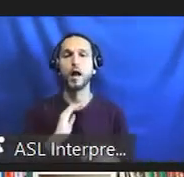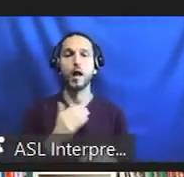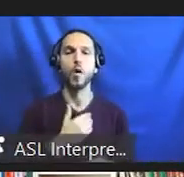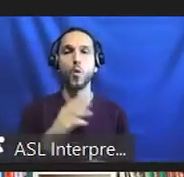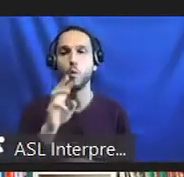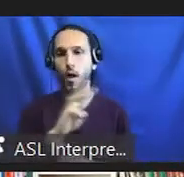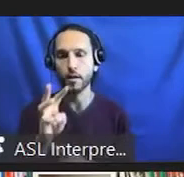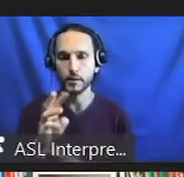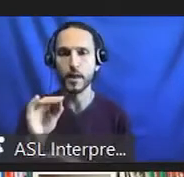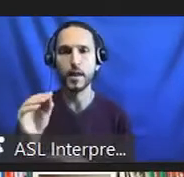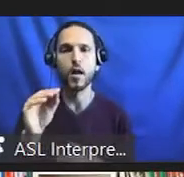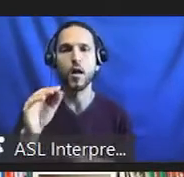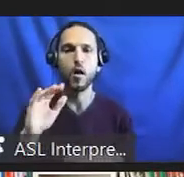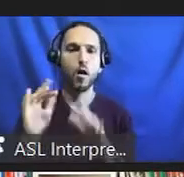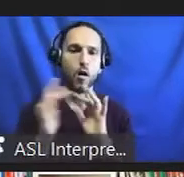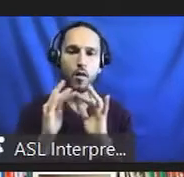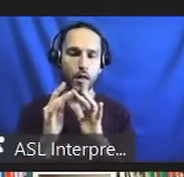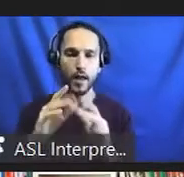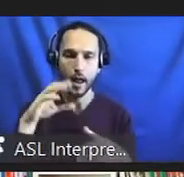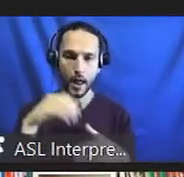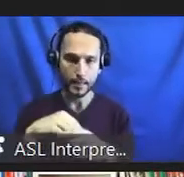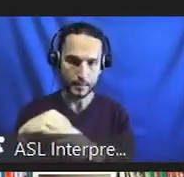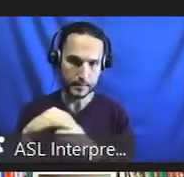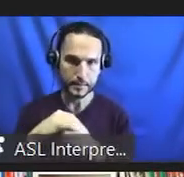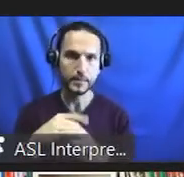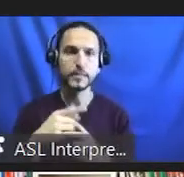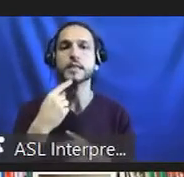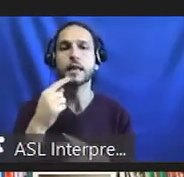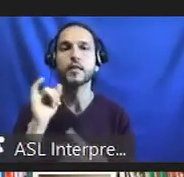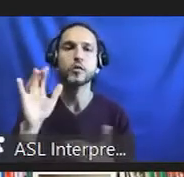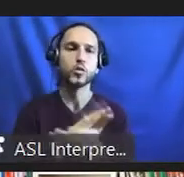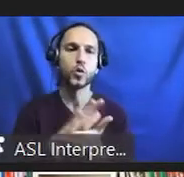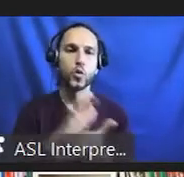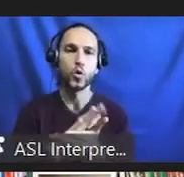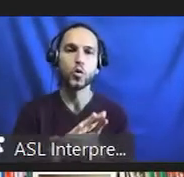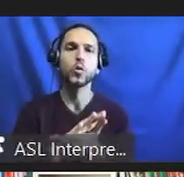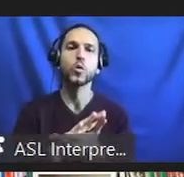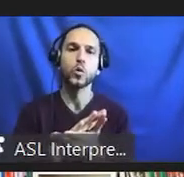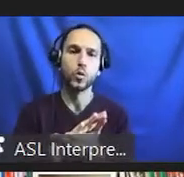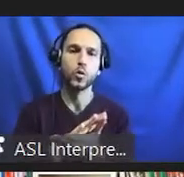and the online content. And the schools said that the online content